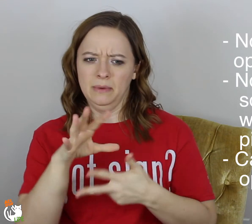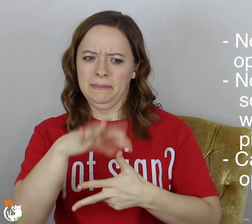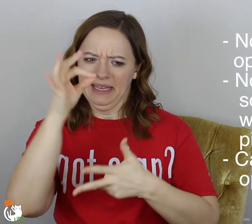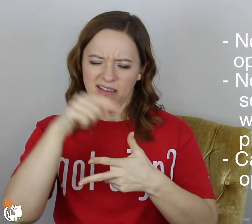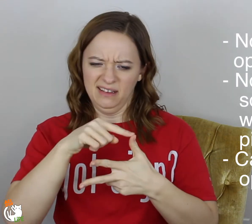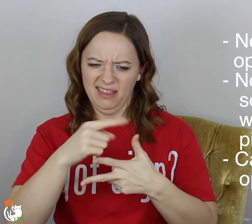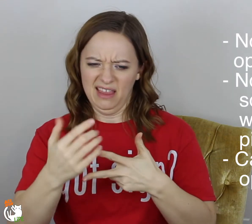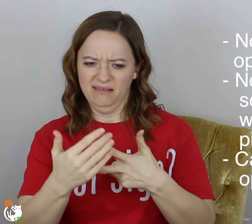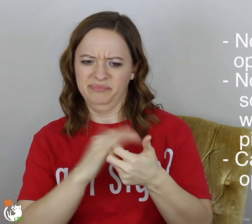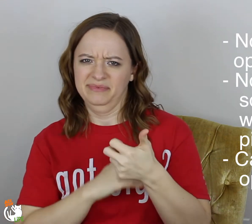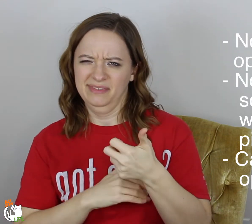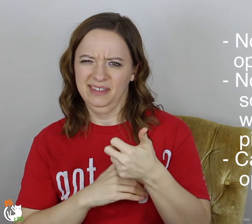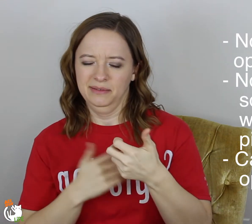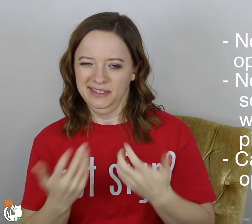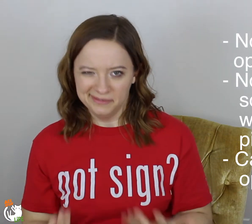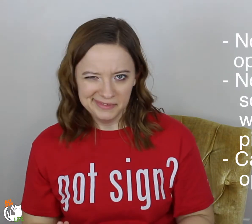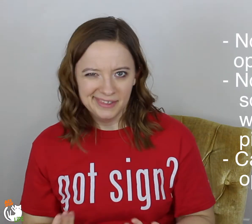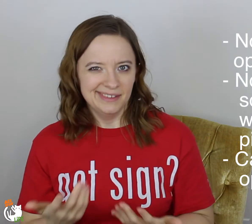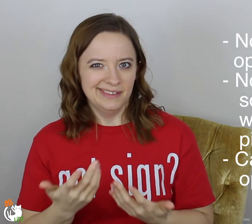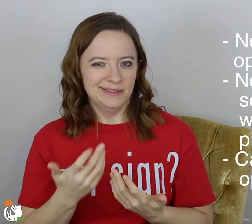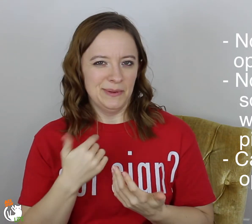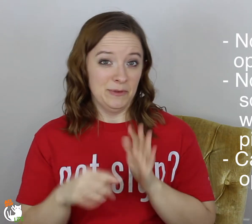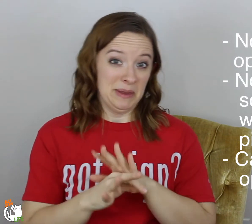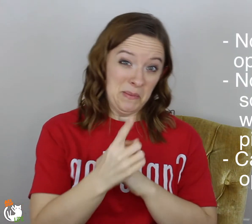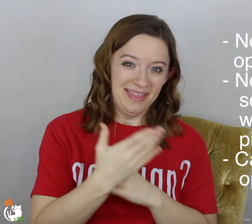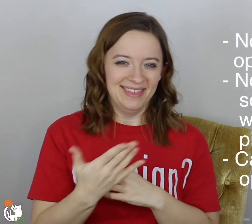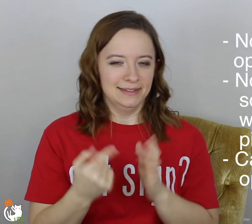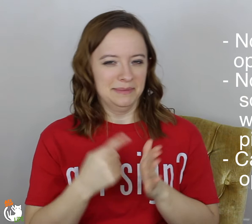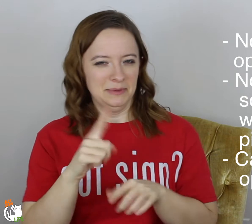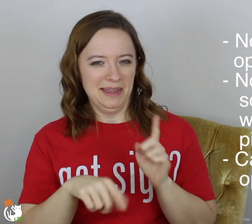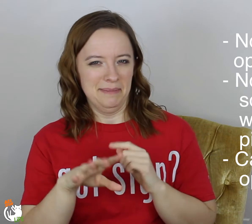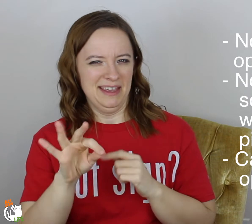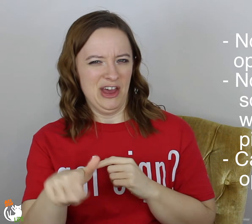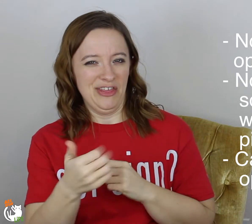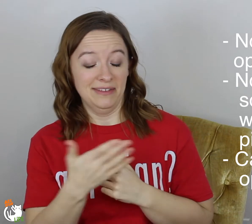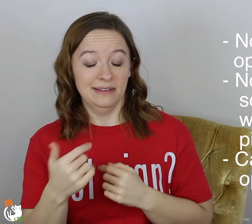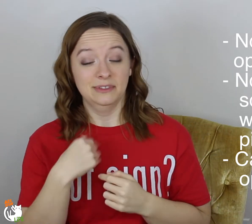so we picked the first one and all of a sudden the other two options we wanted were gone. So if you pick one thing, sometimes you can't pick another thing